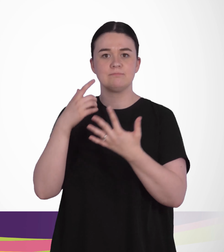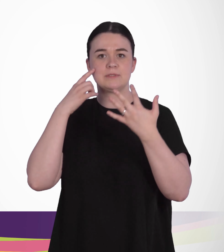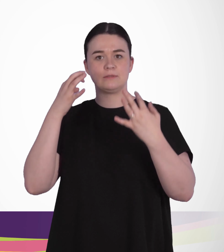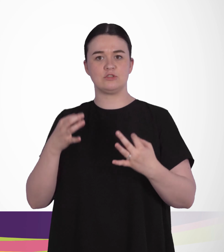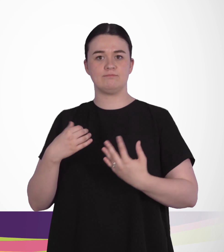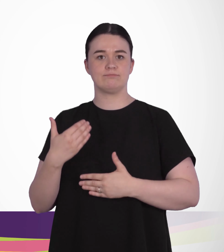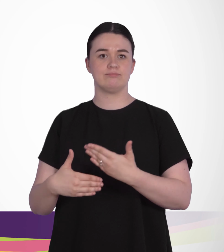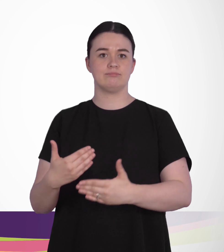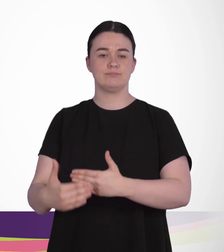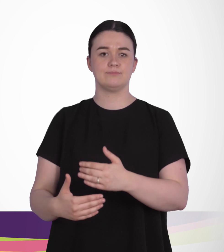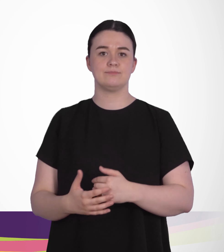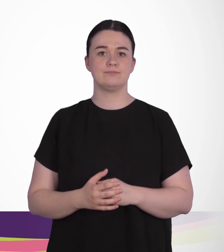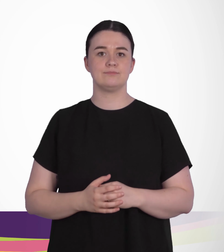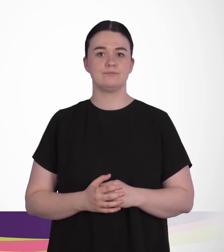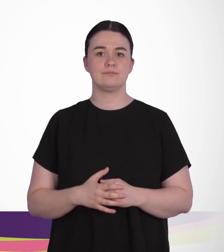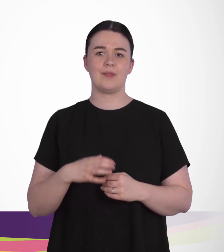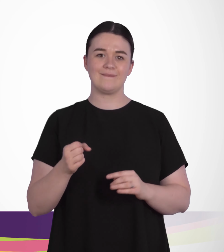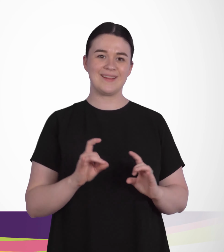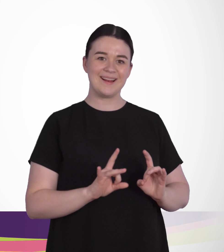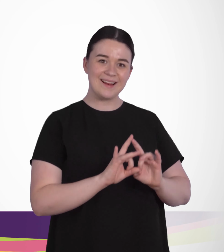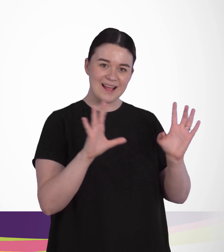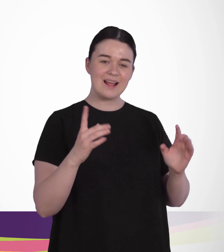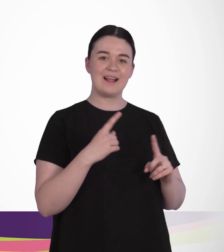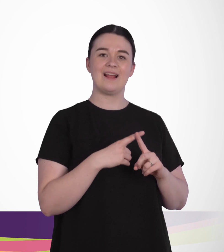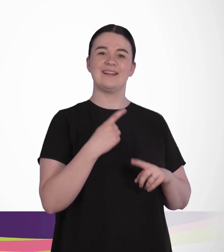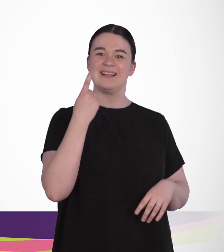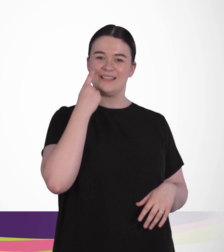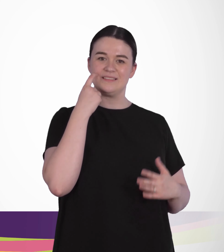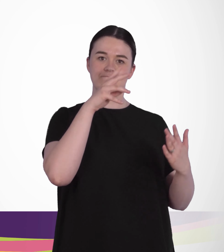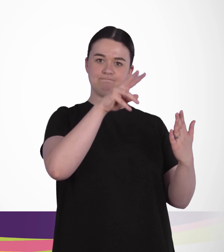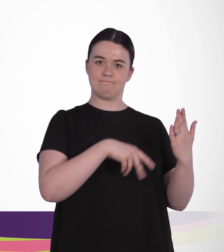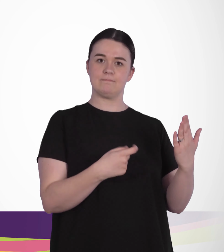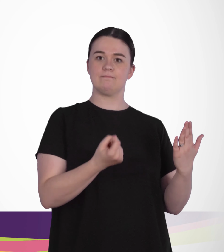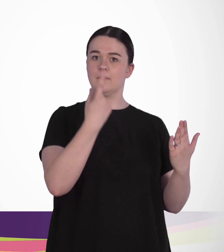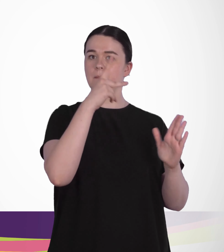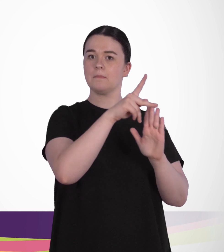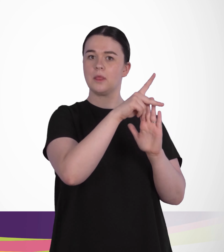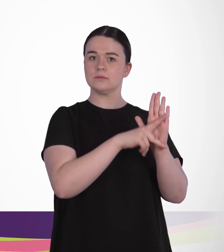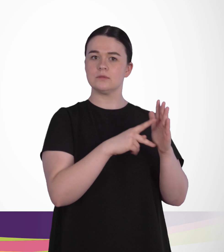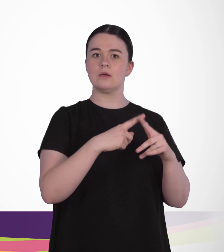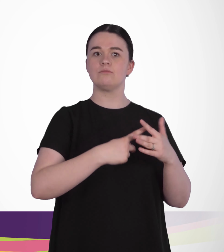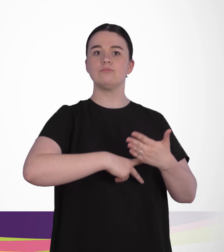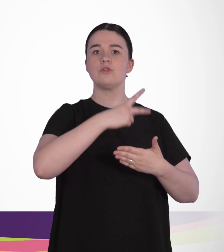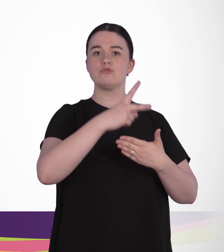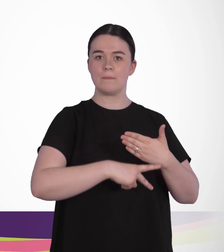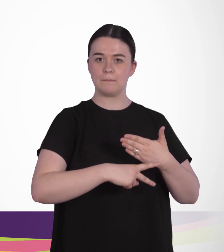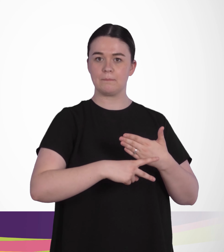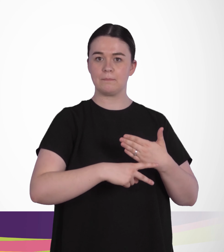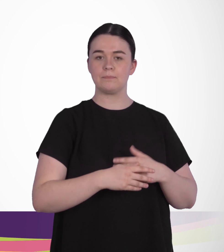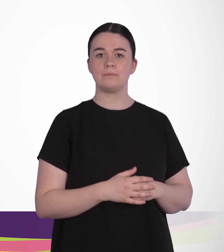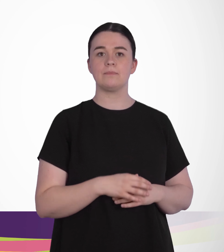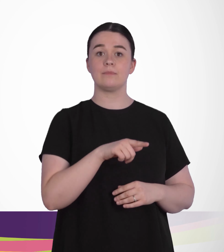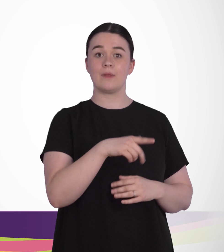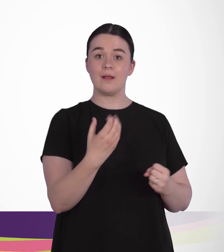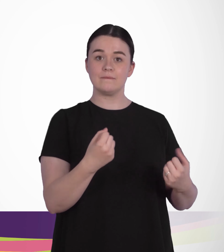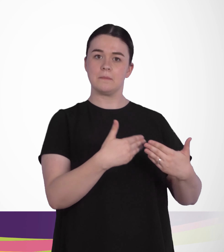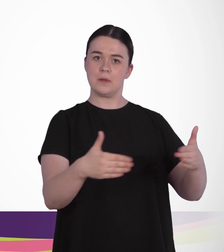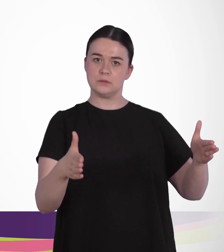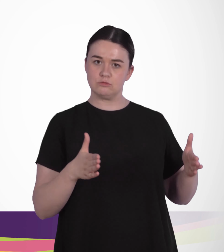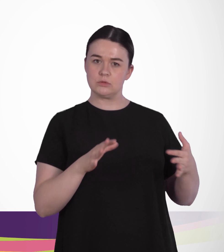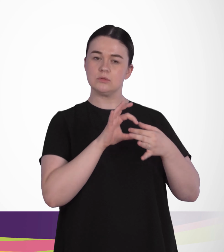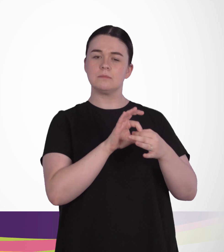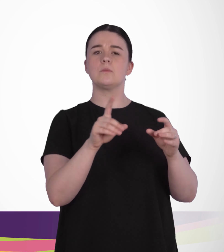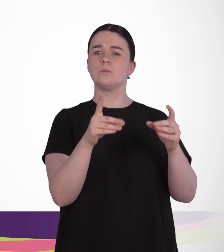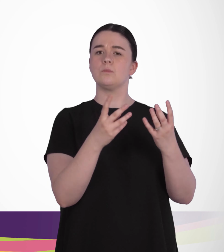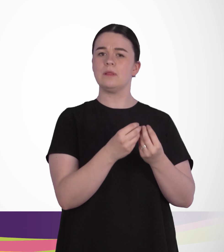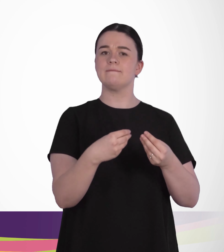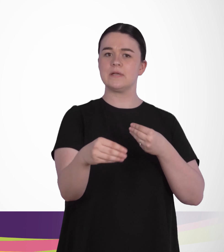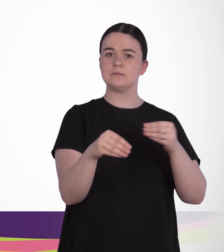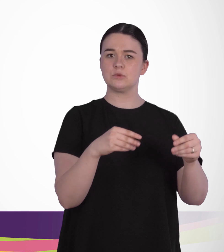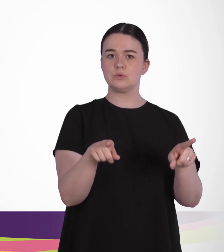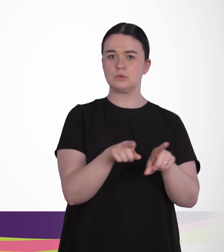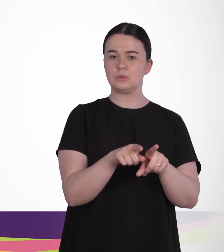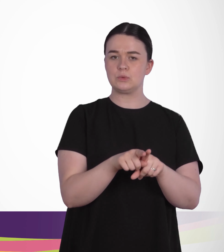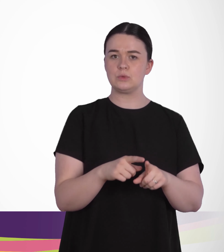decision-making,, clear and easy to understand policy / program boundaries within which flexibility is